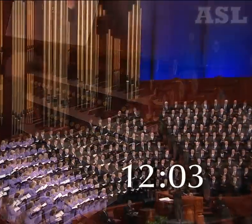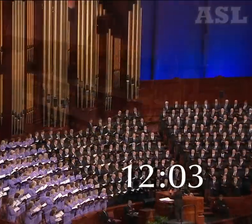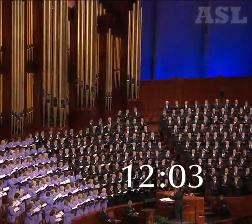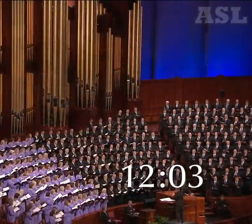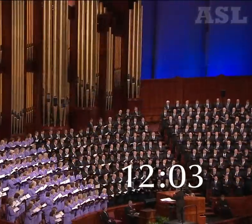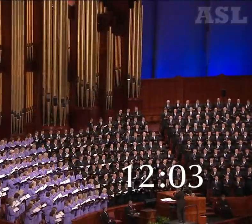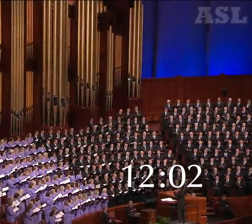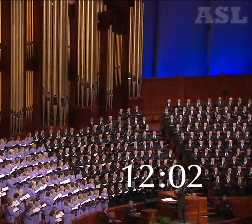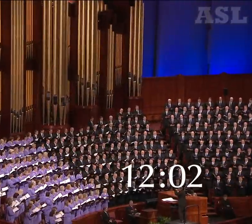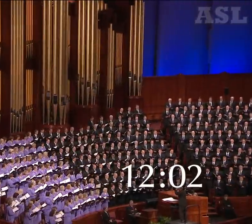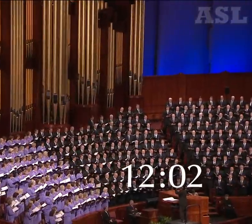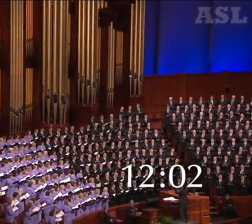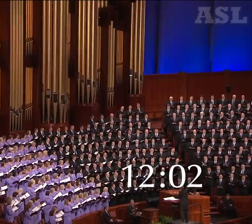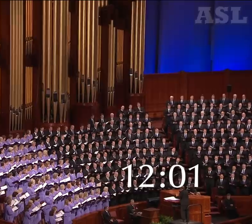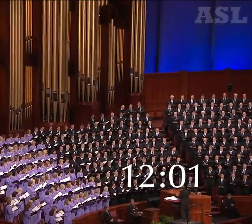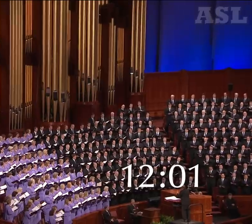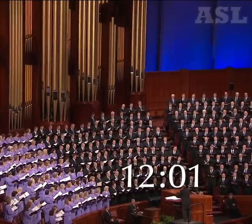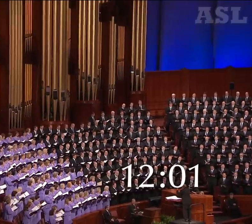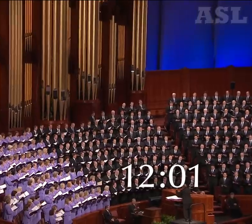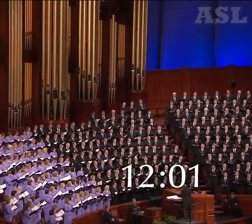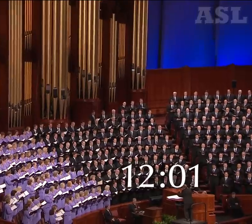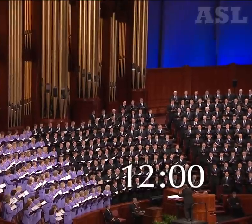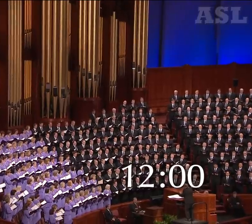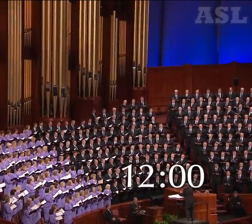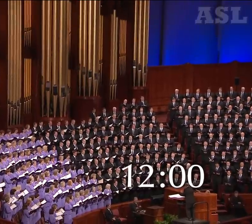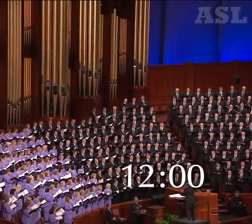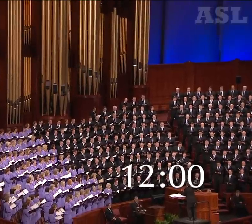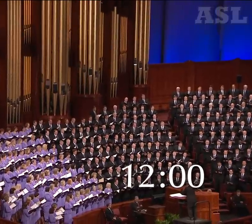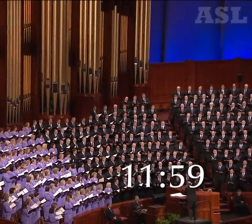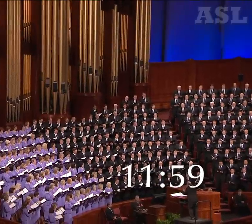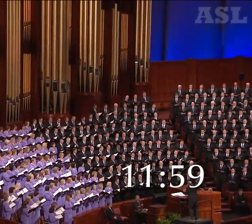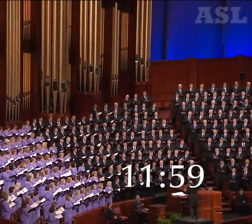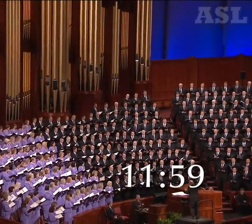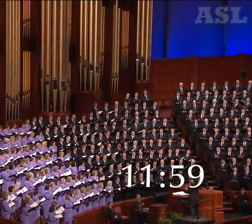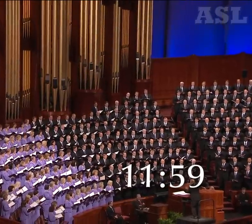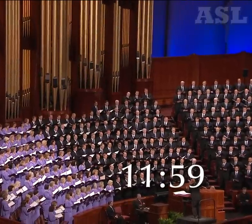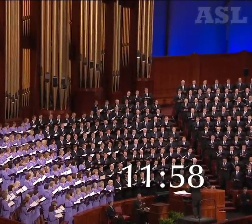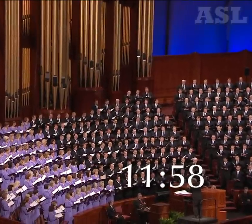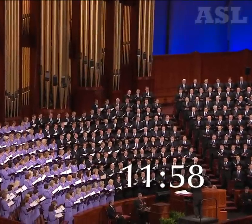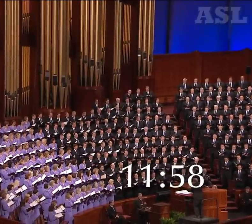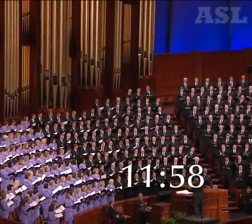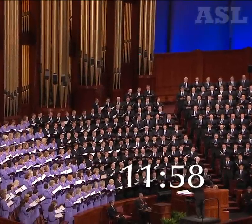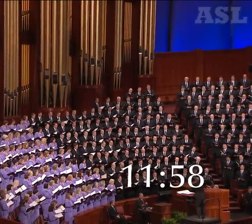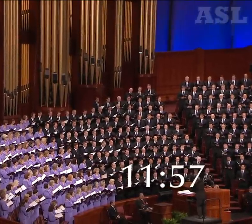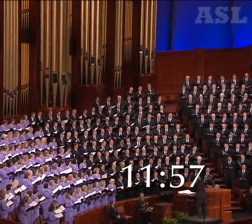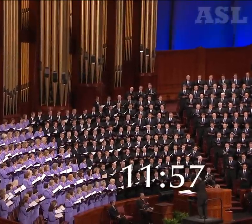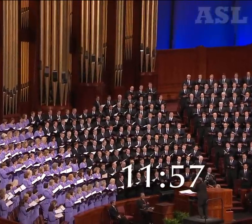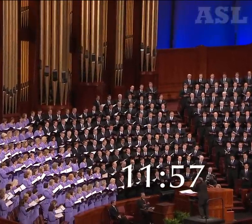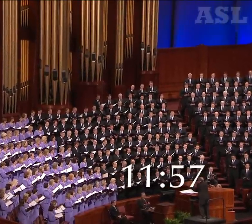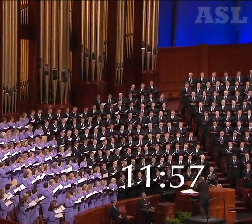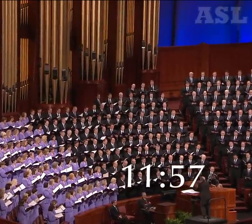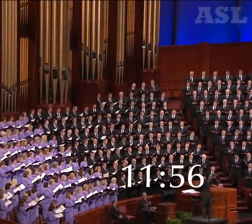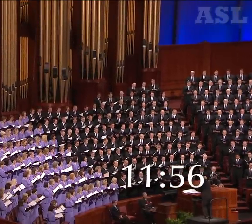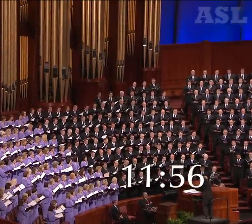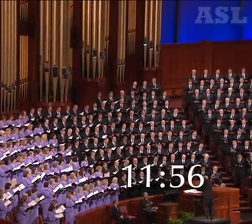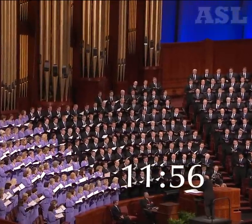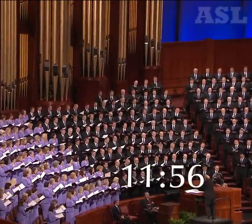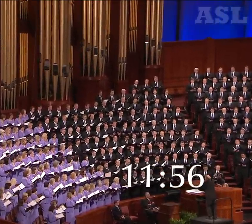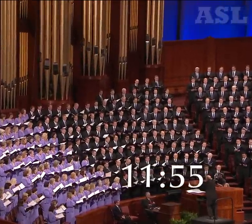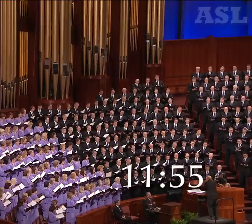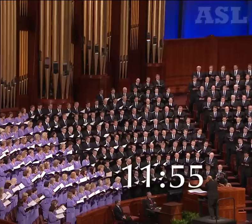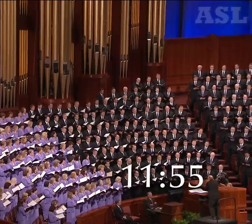CLOSED CAPTION CHANNEL